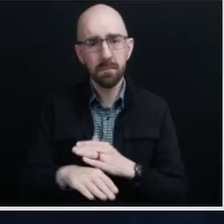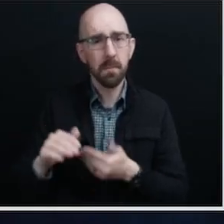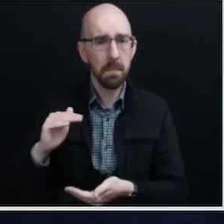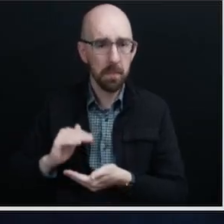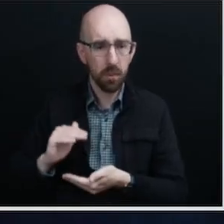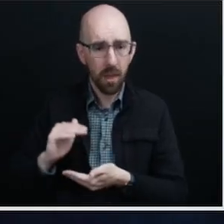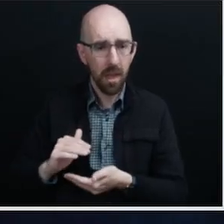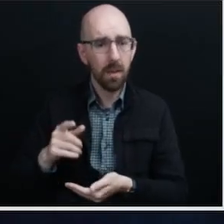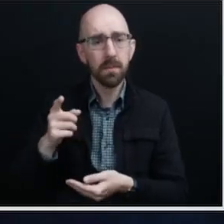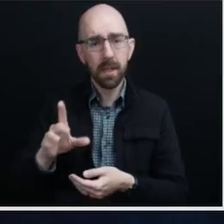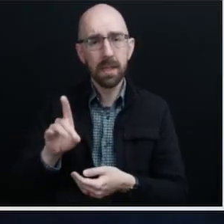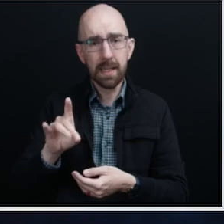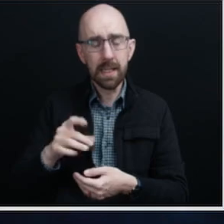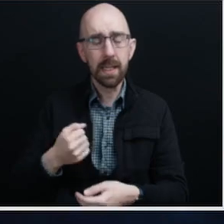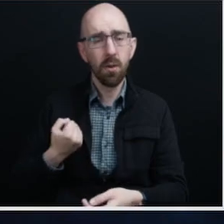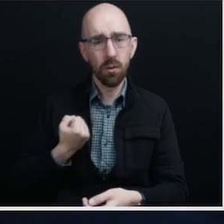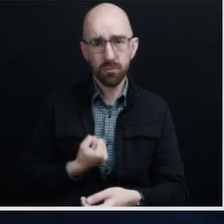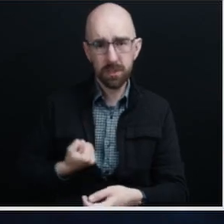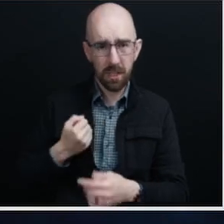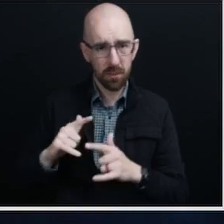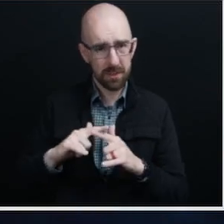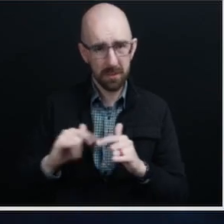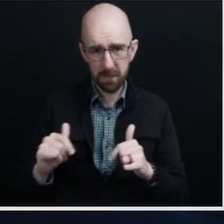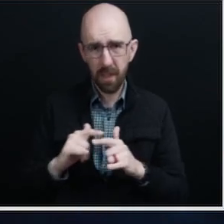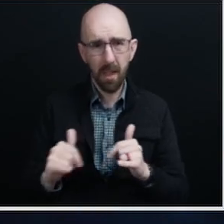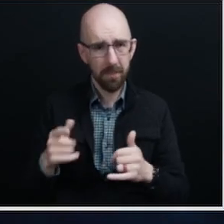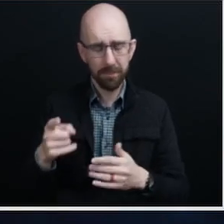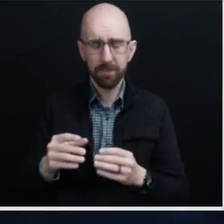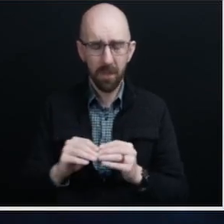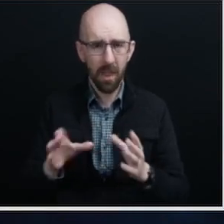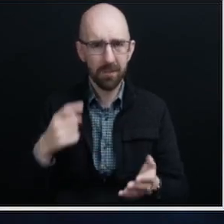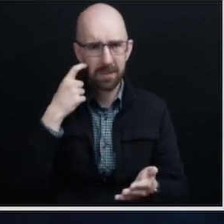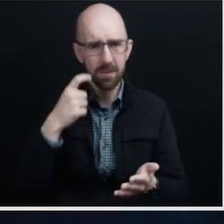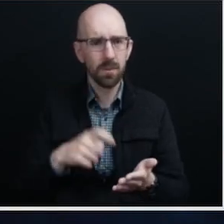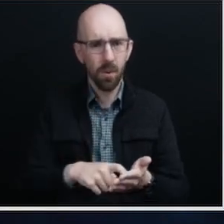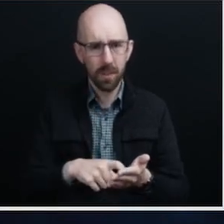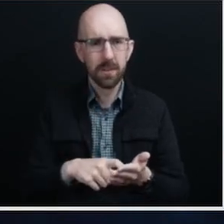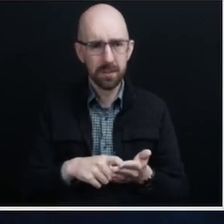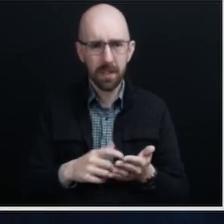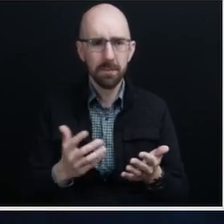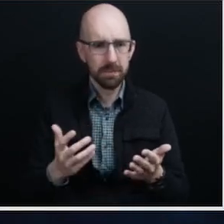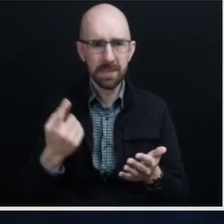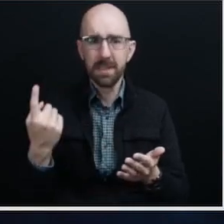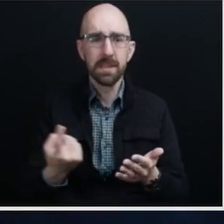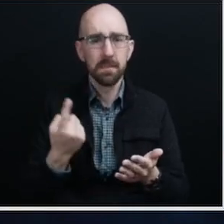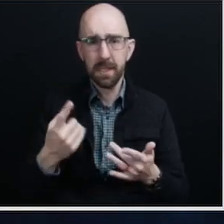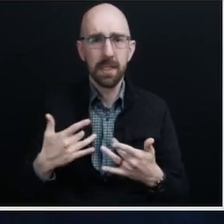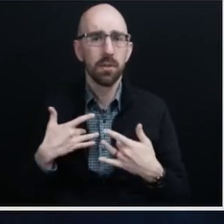did an ultrasound at the same time because they obviously noticed um something concerning there.